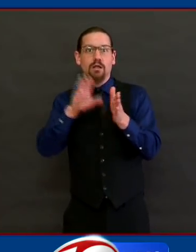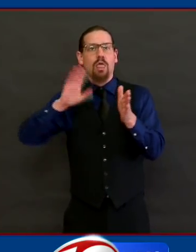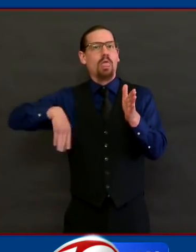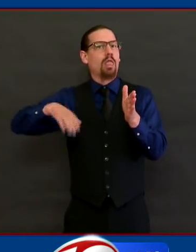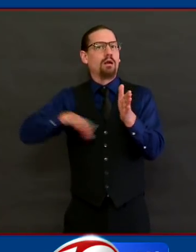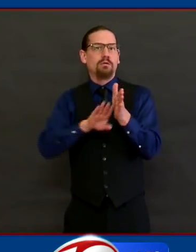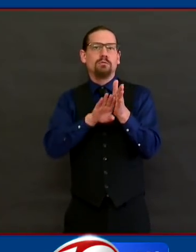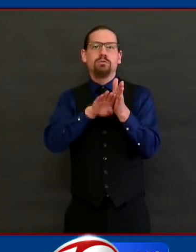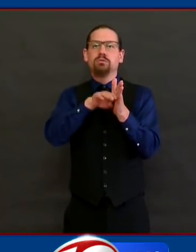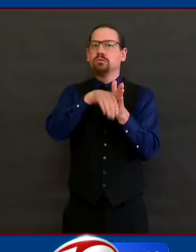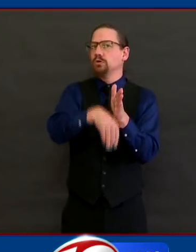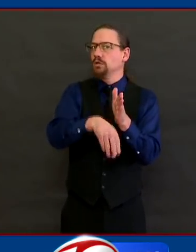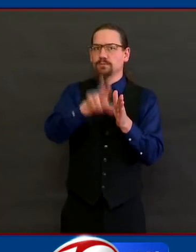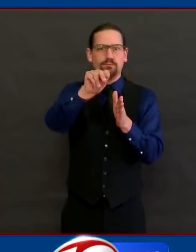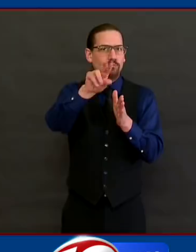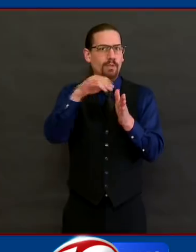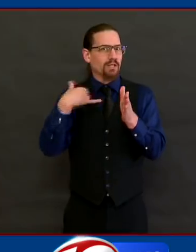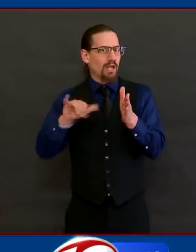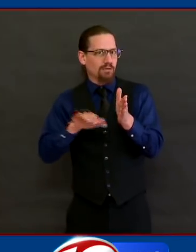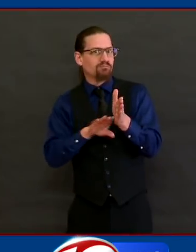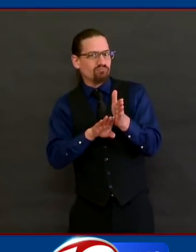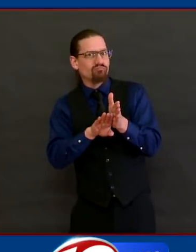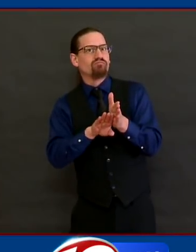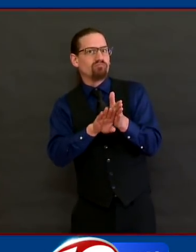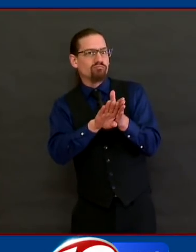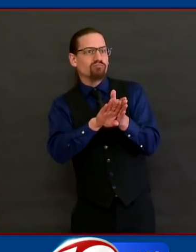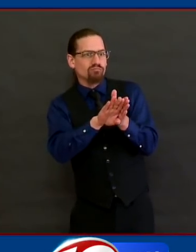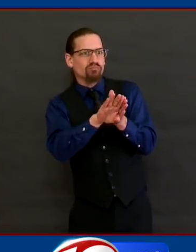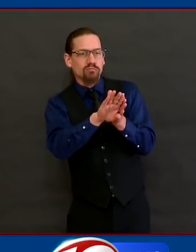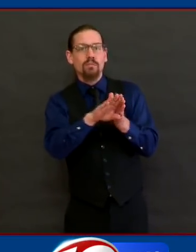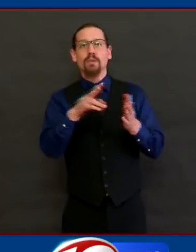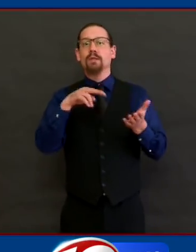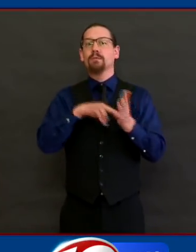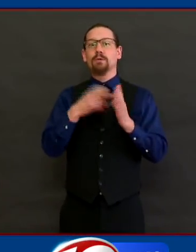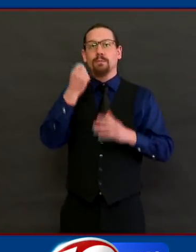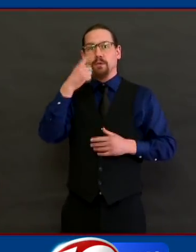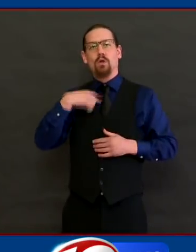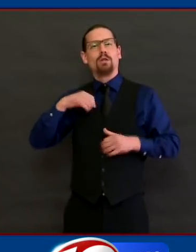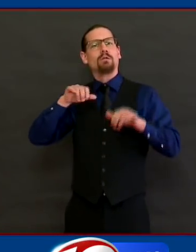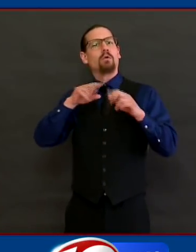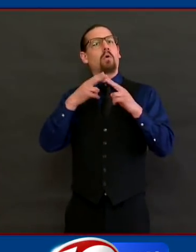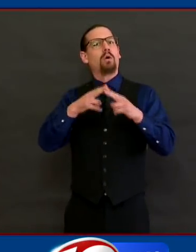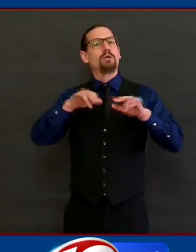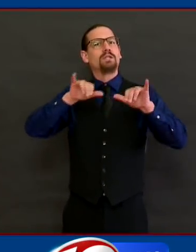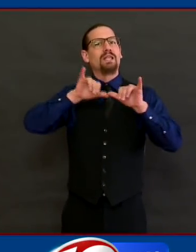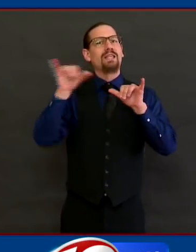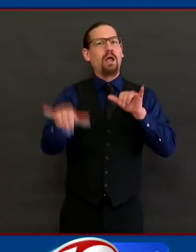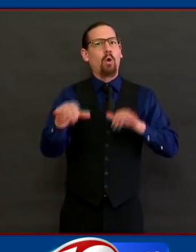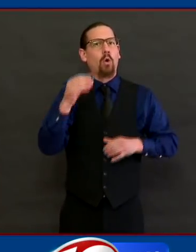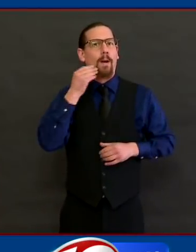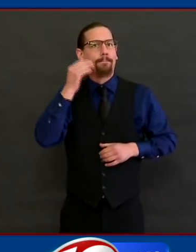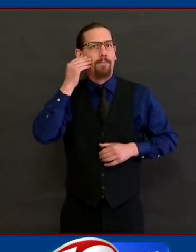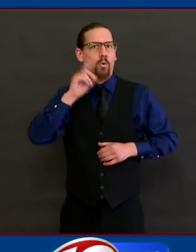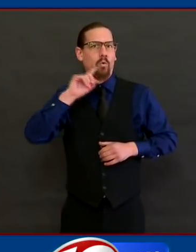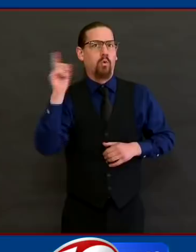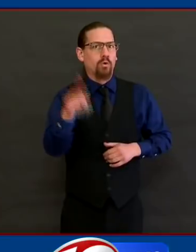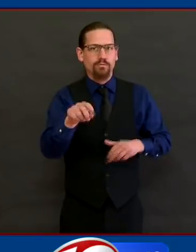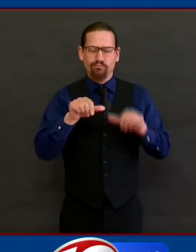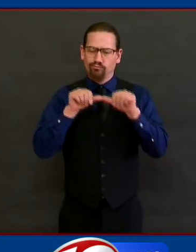WOODS YET. THAT MEANS THE STAY-AT-HOME ORDER WHICH IS IN PLACE UNTIL